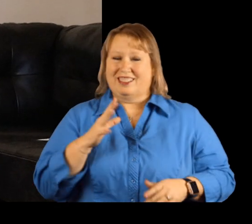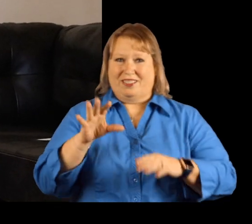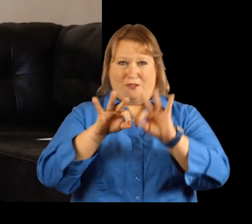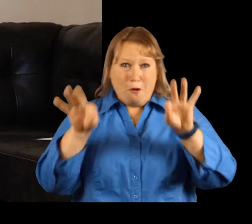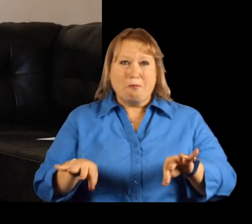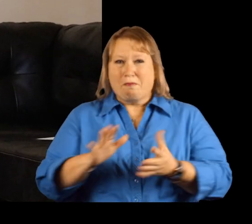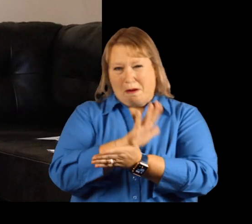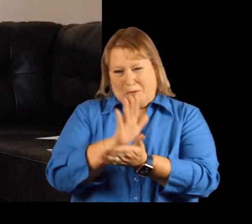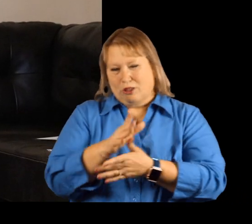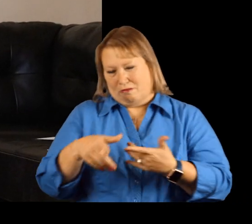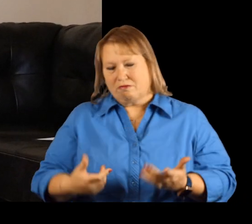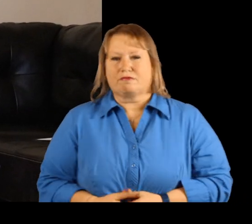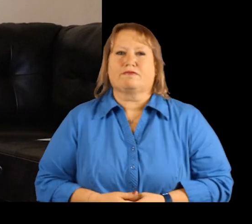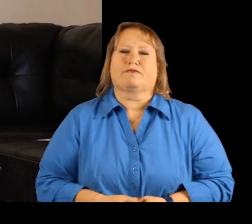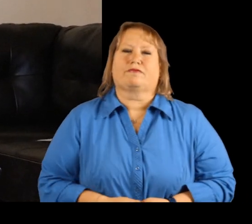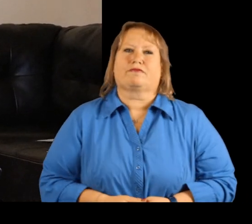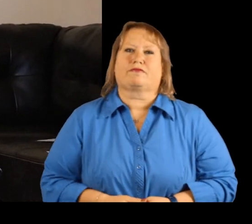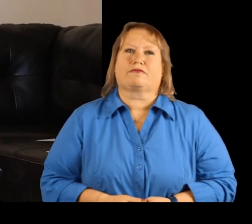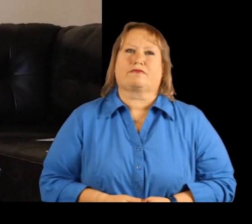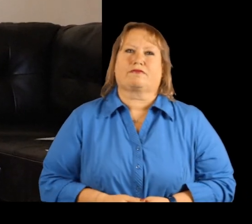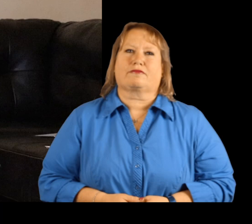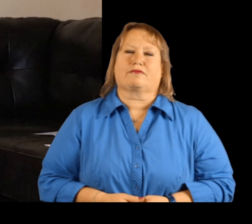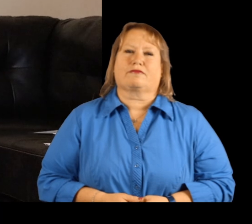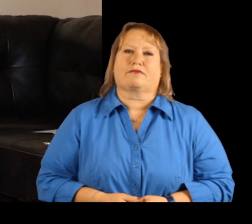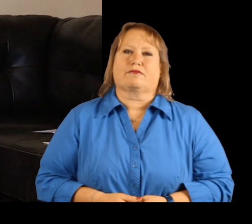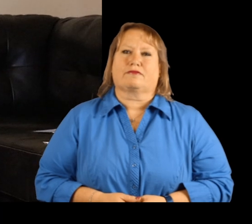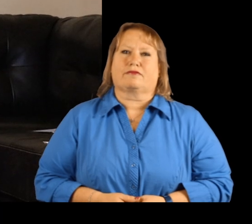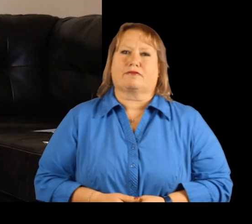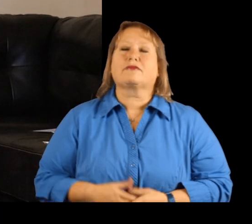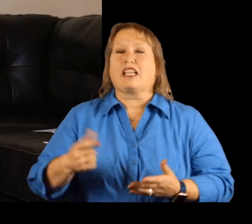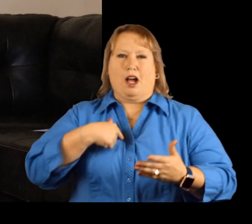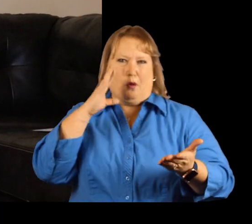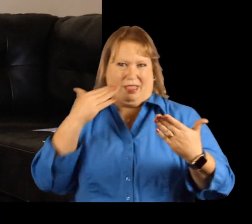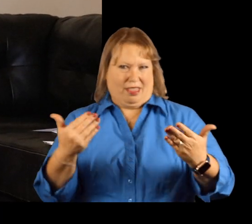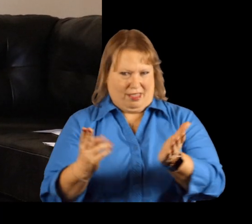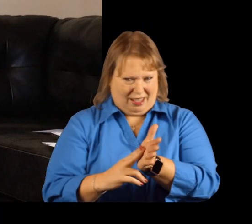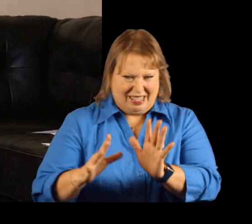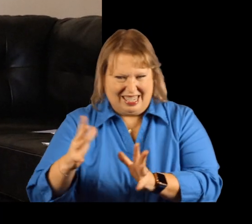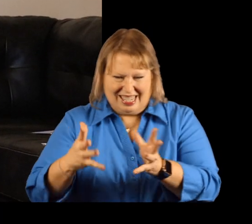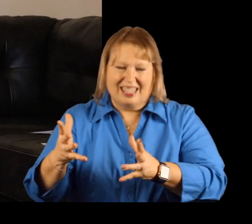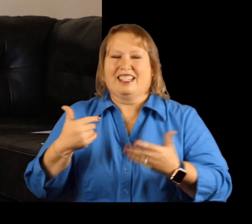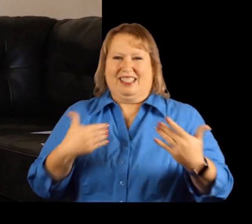that we all love to sign. Yeah, that I'm a pro at by now. *laughing*